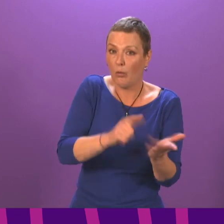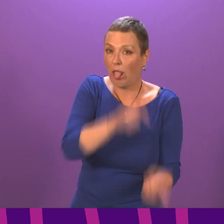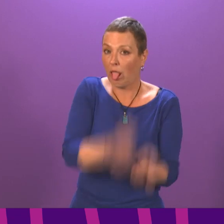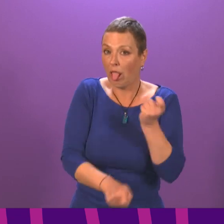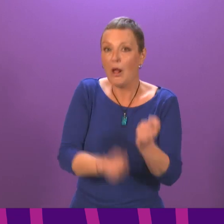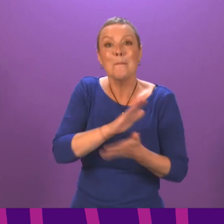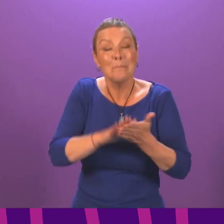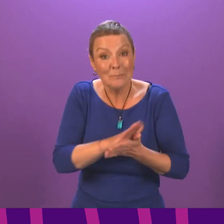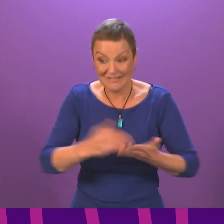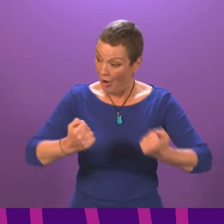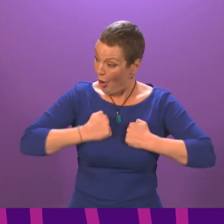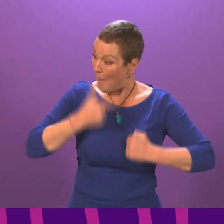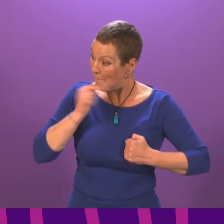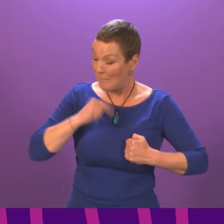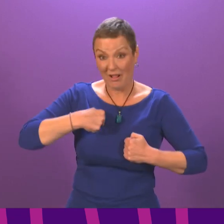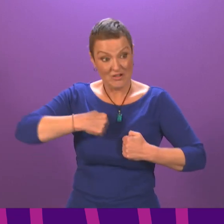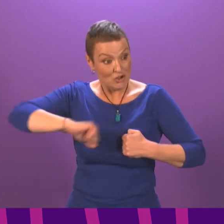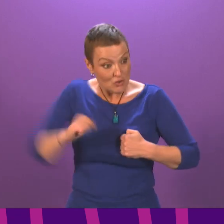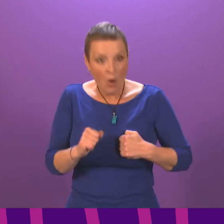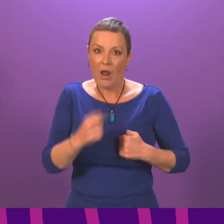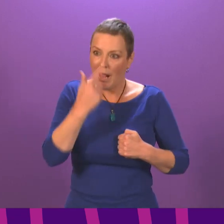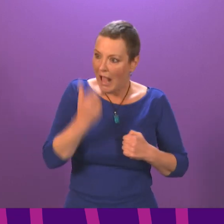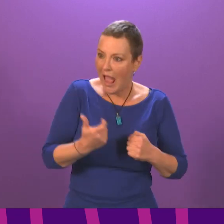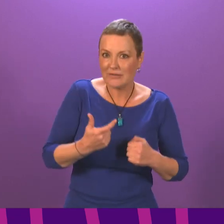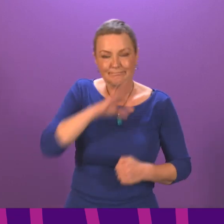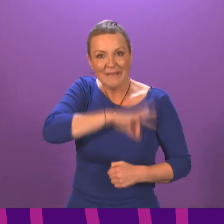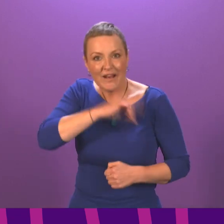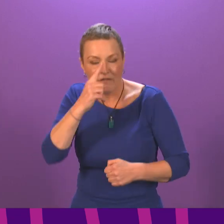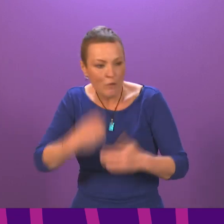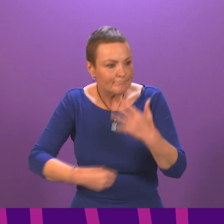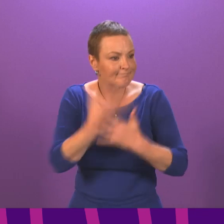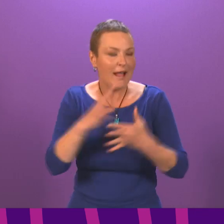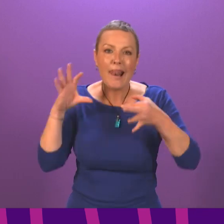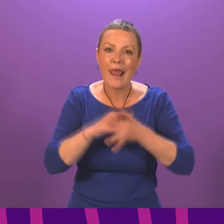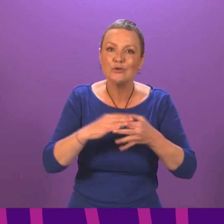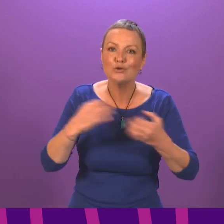chain to benefit more from developments around our natural energy resources.